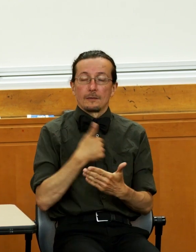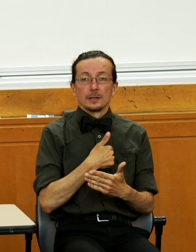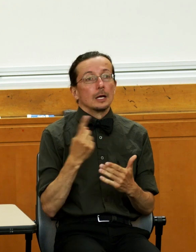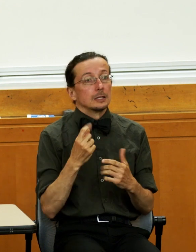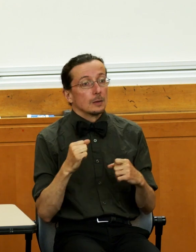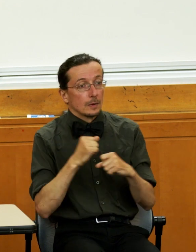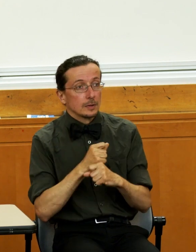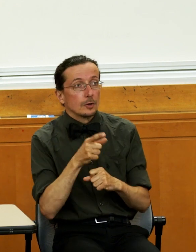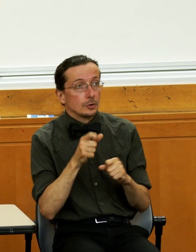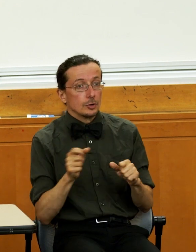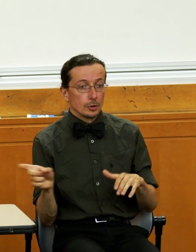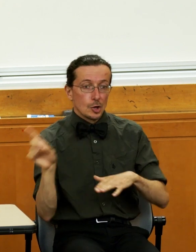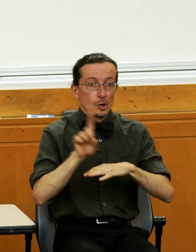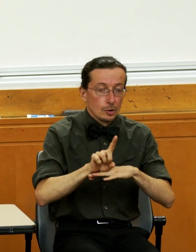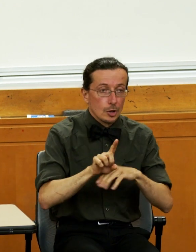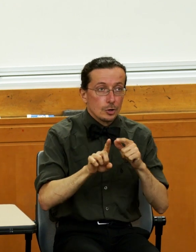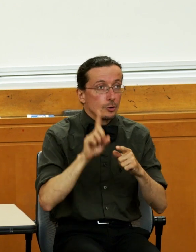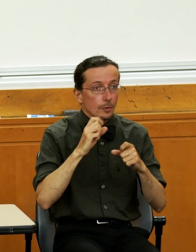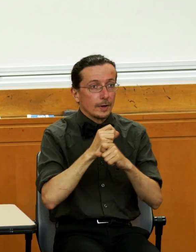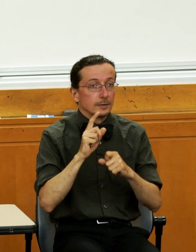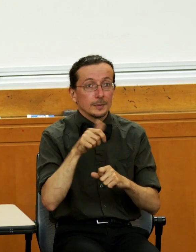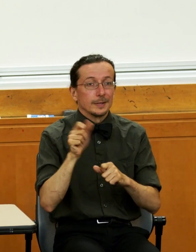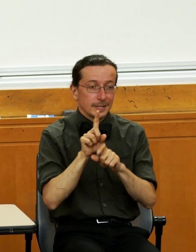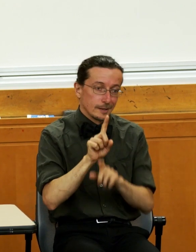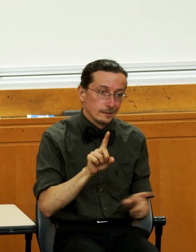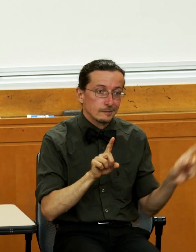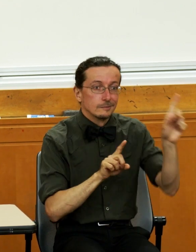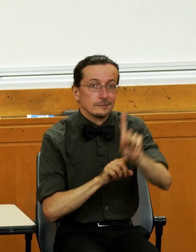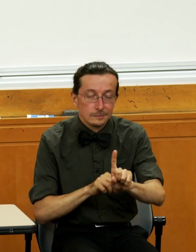be here. And you're gonna fight so that somebody else can be here. But it's also realistic right so